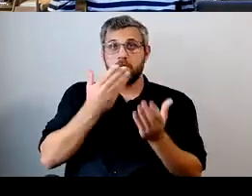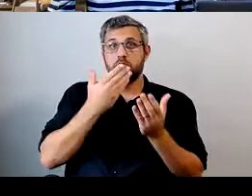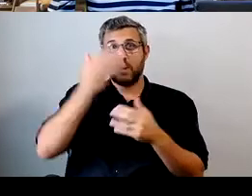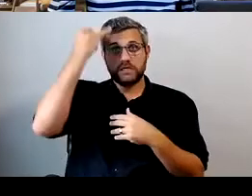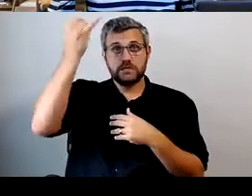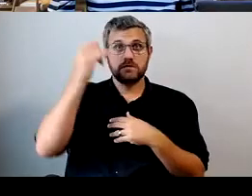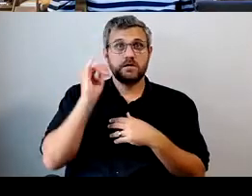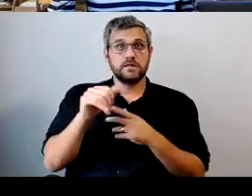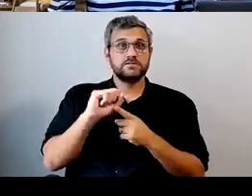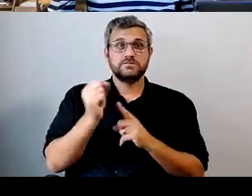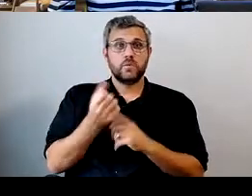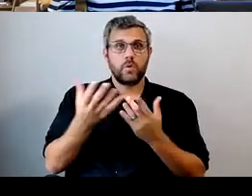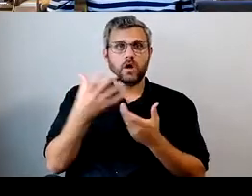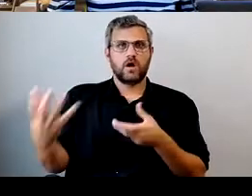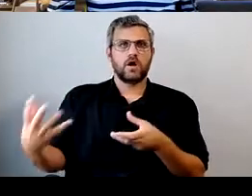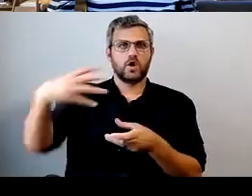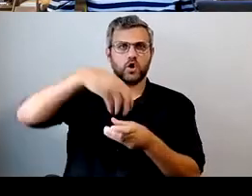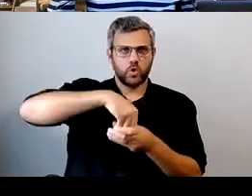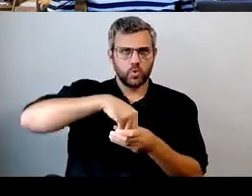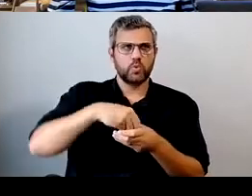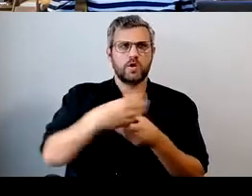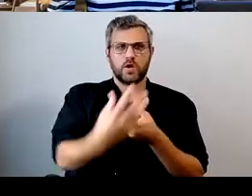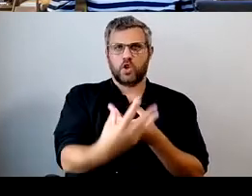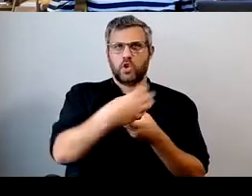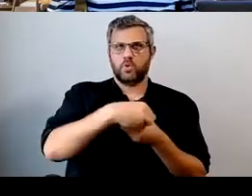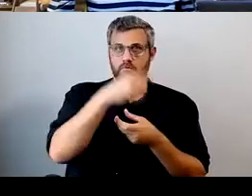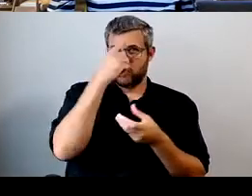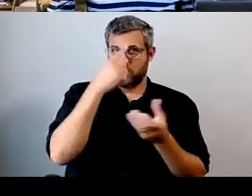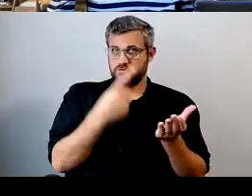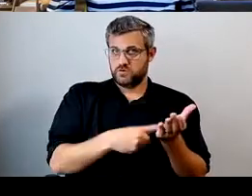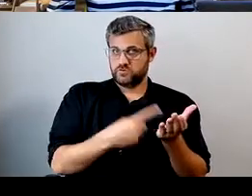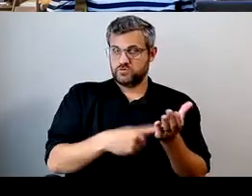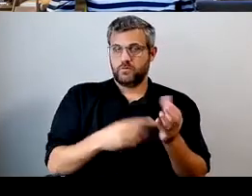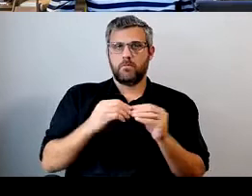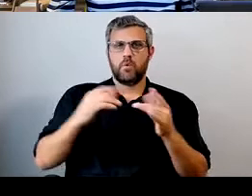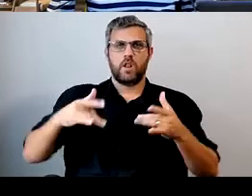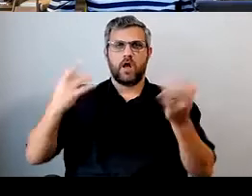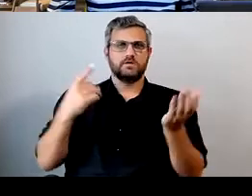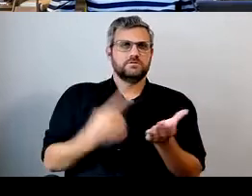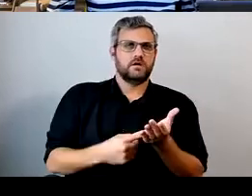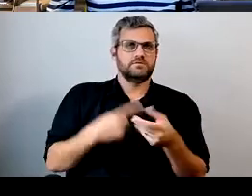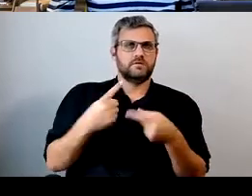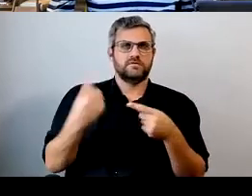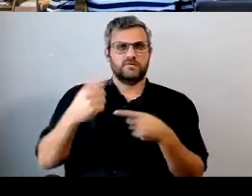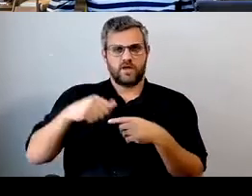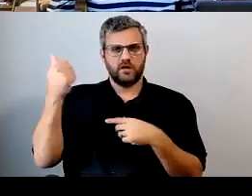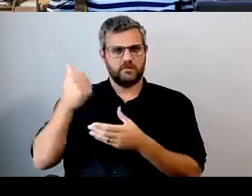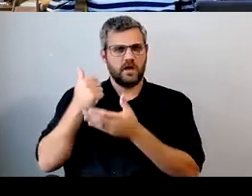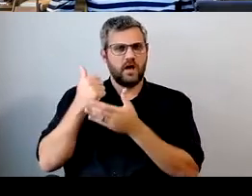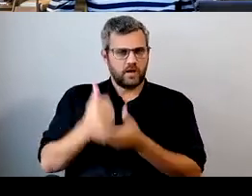to include them in the discussion in a lighter discussion about something else, it kind of helps draw them out to where